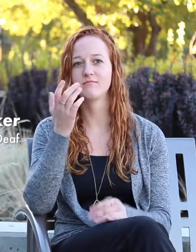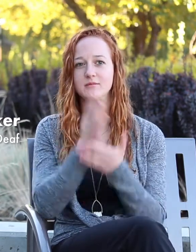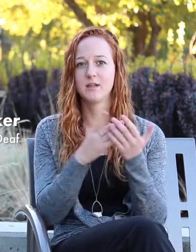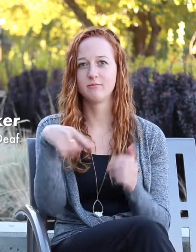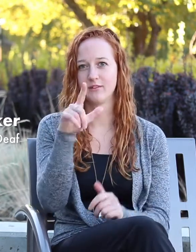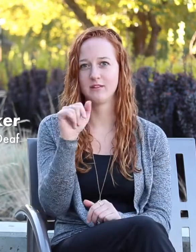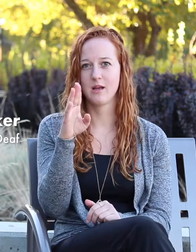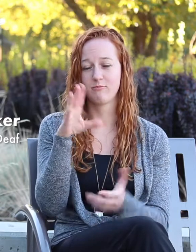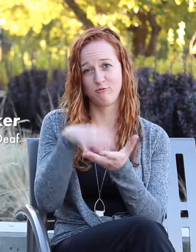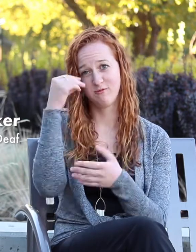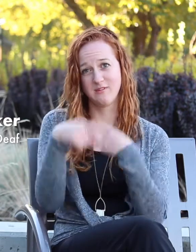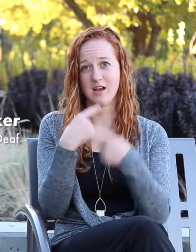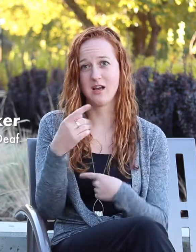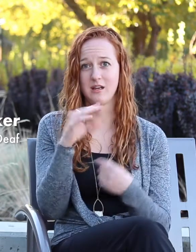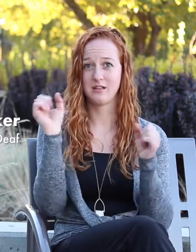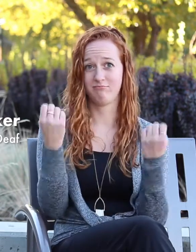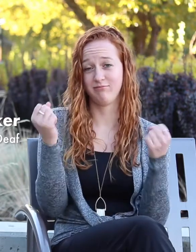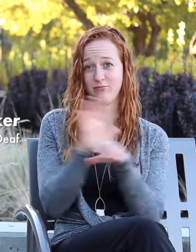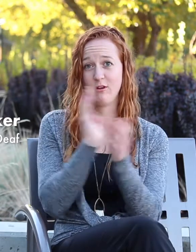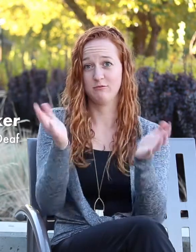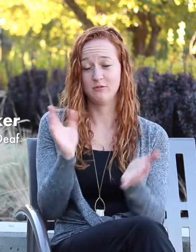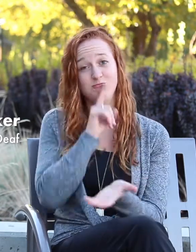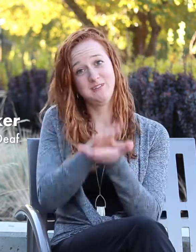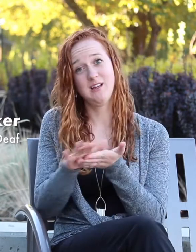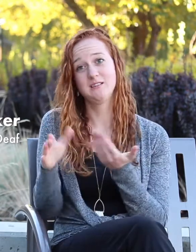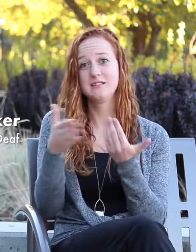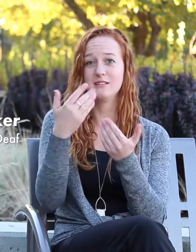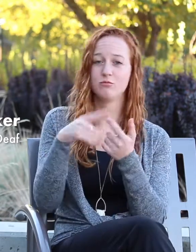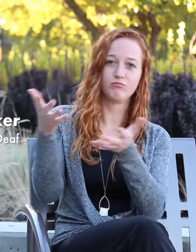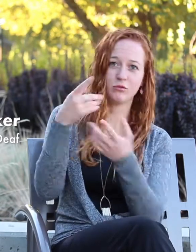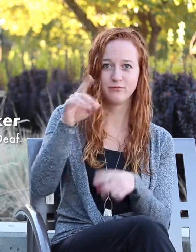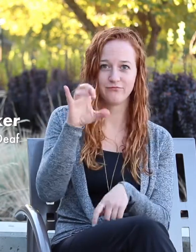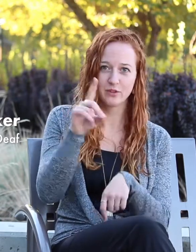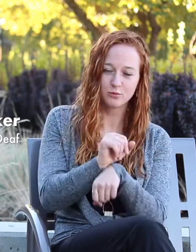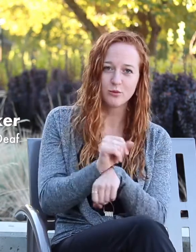There are some lab members who've actually learned some sign language, some enough for me to even have a full conversation with them,